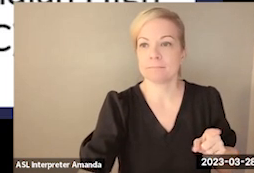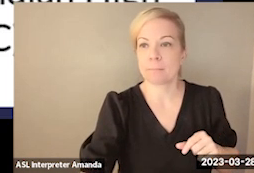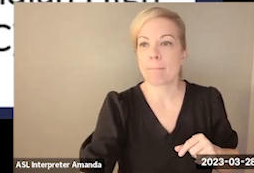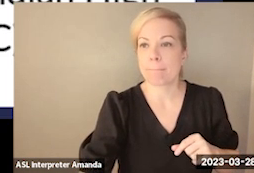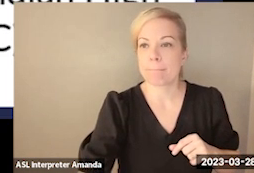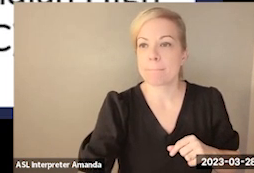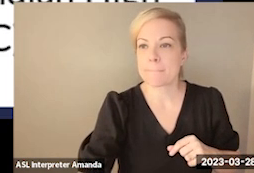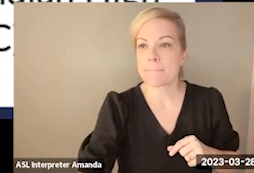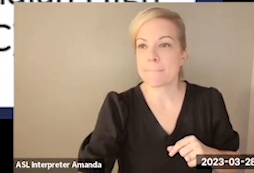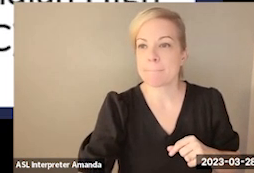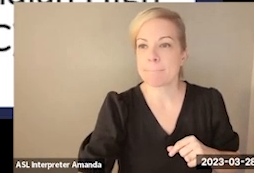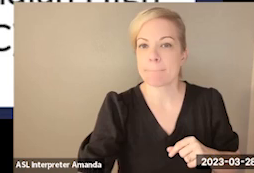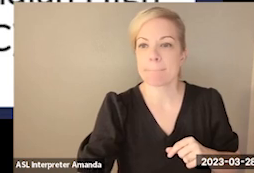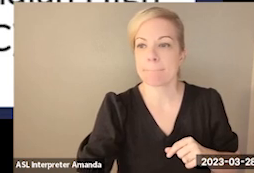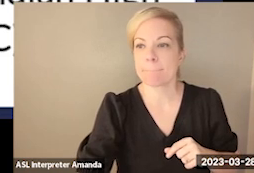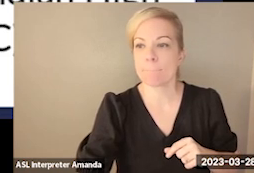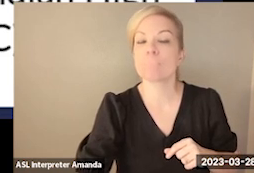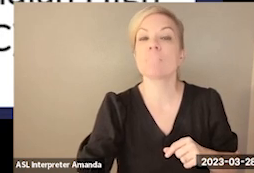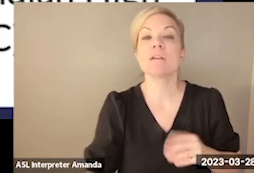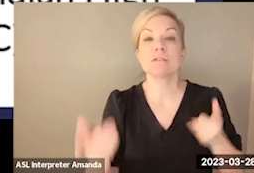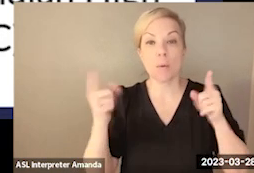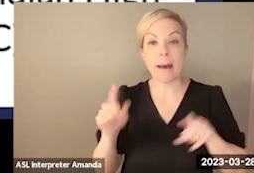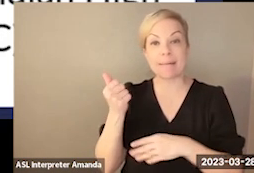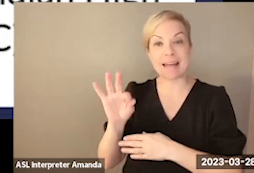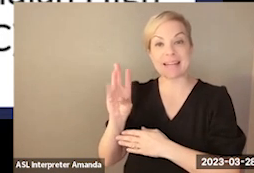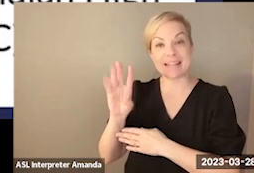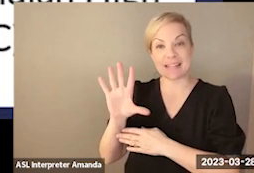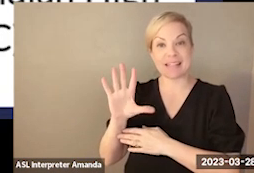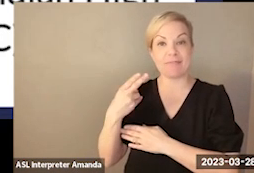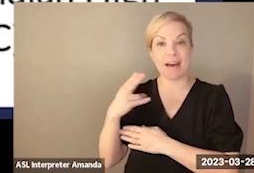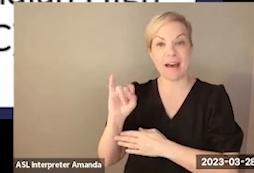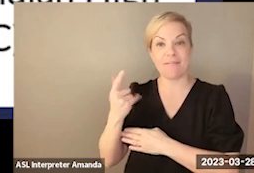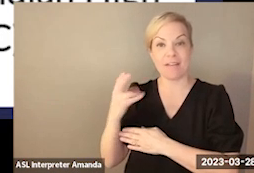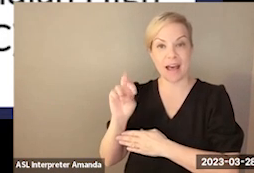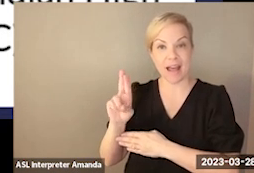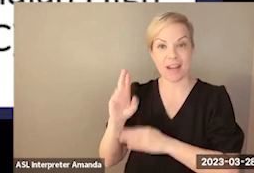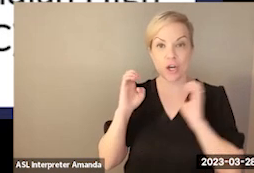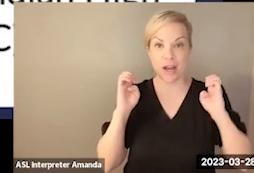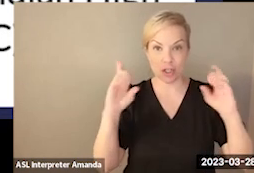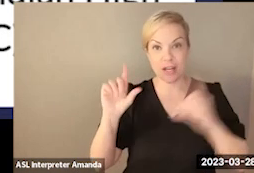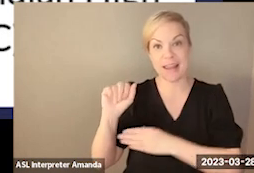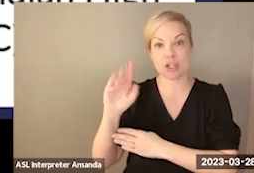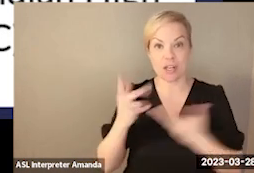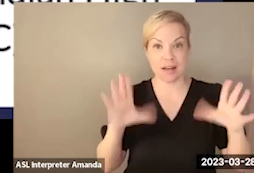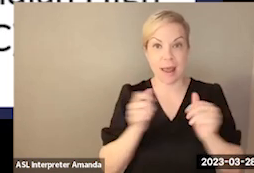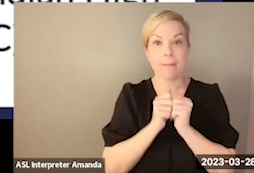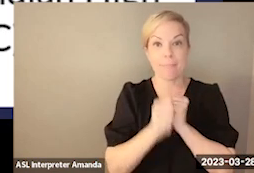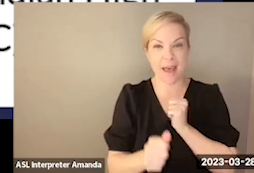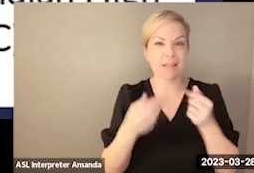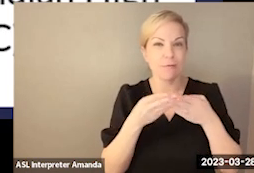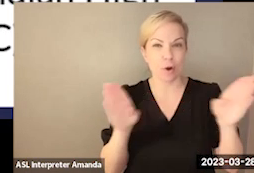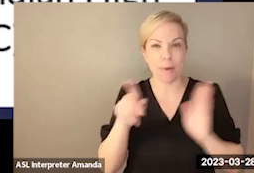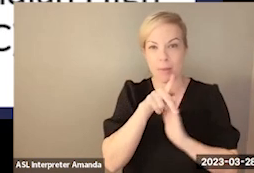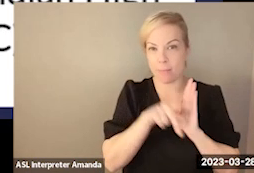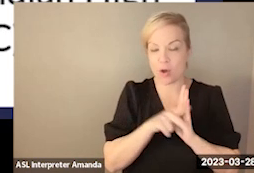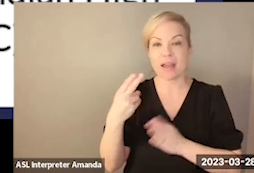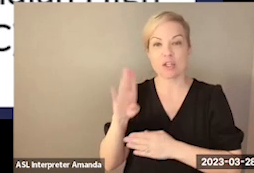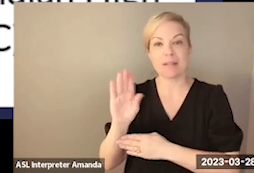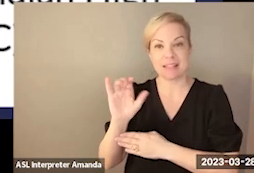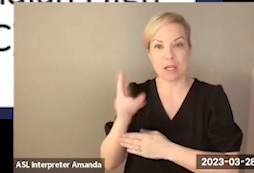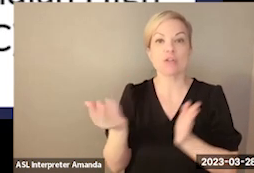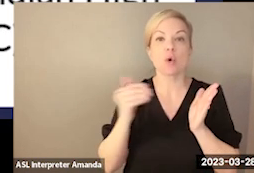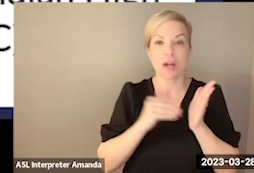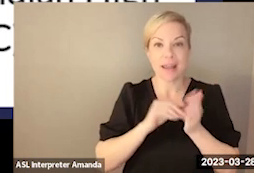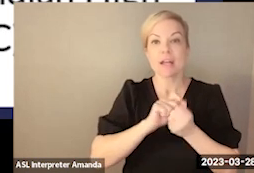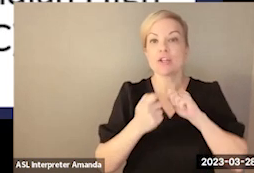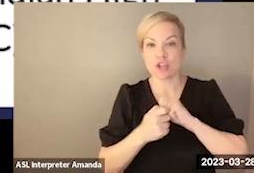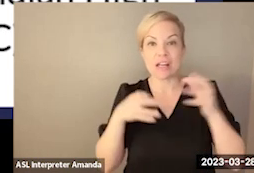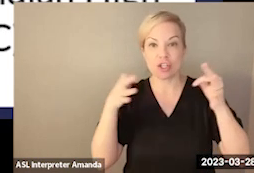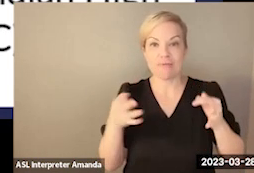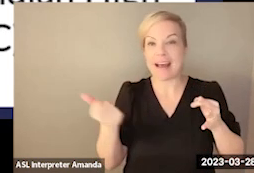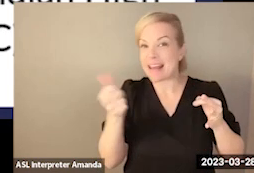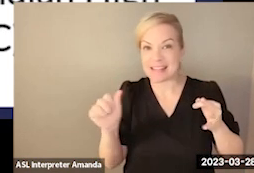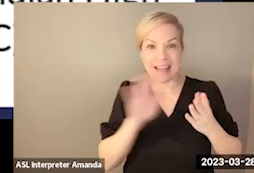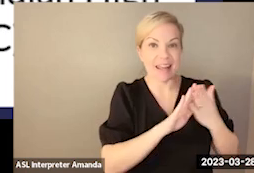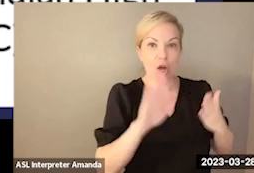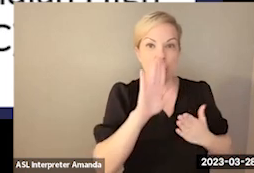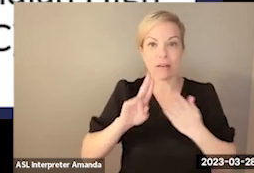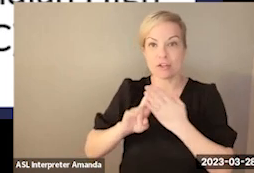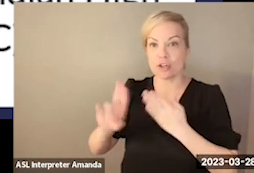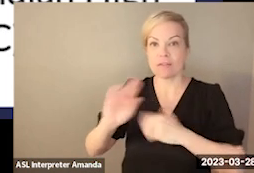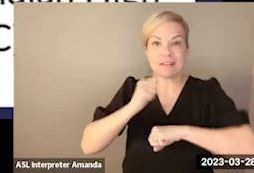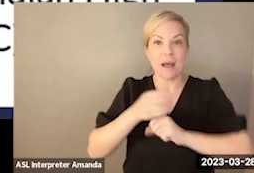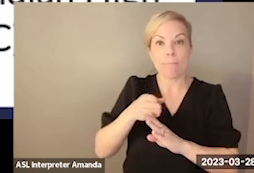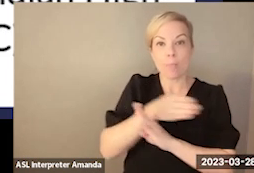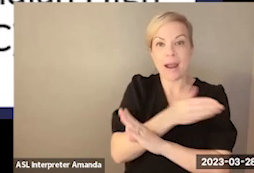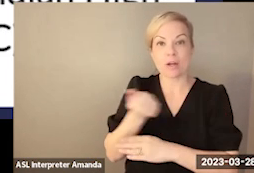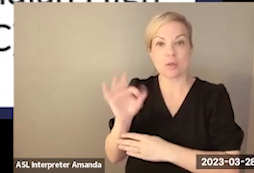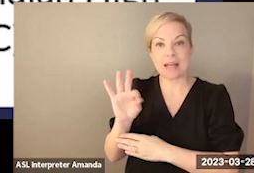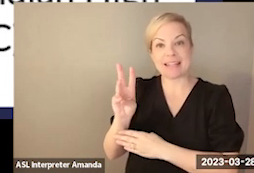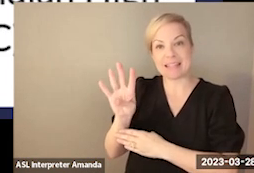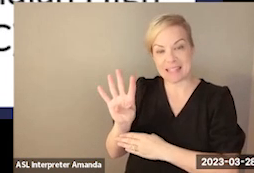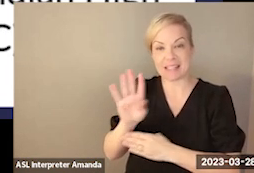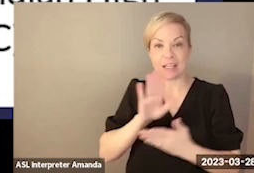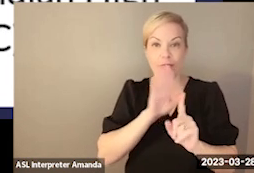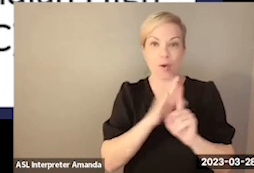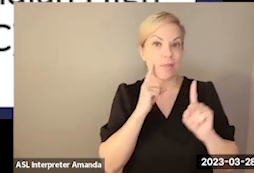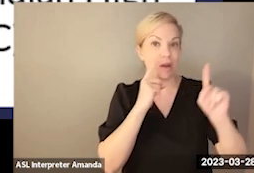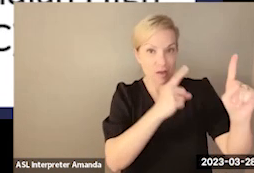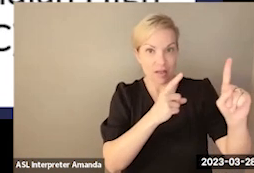Debbie Stine, Science & Technology Policy Academy: in 1,965. The Higher Education Act was passed. And so this is again a public policy. and Hpc. Use, redefined as any college university established prior to 64, whose principal mission was education of black Americans.